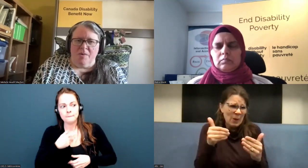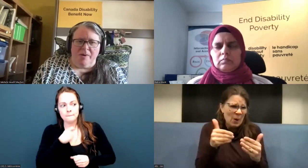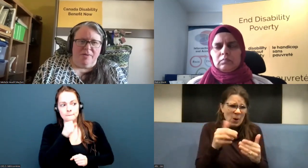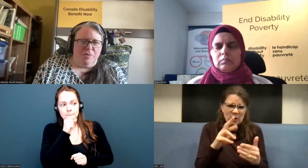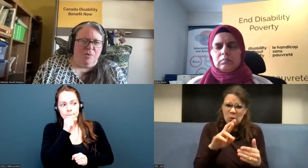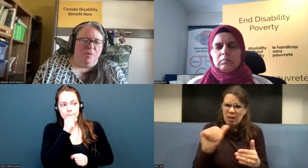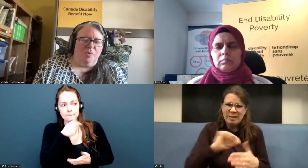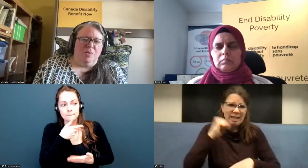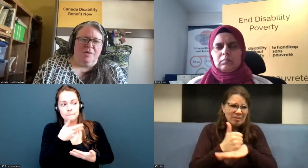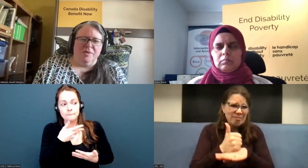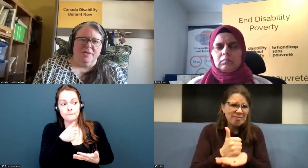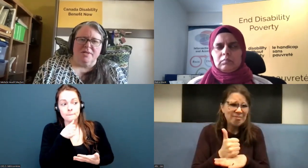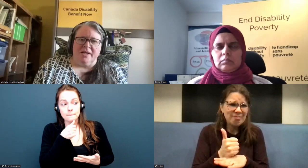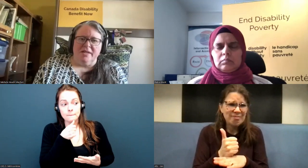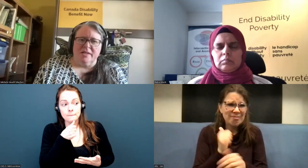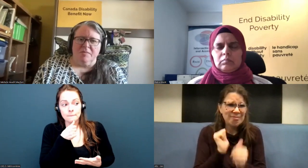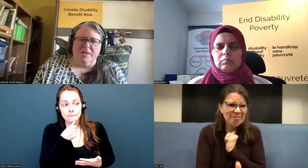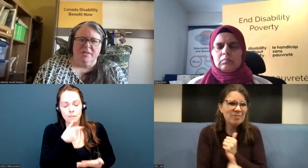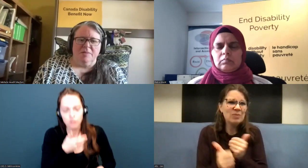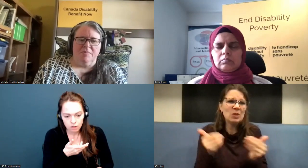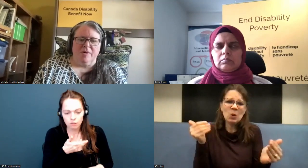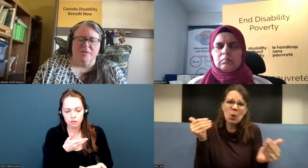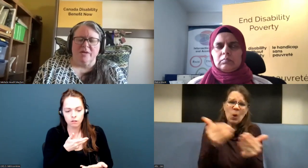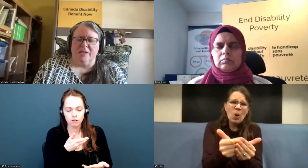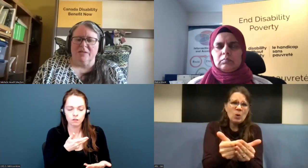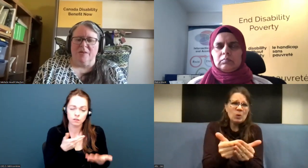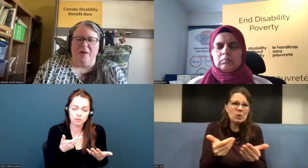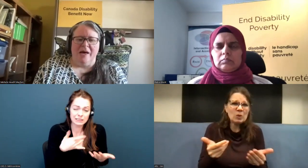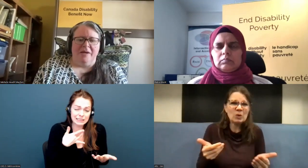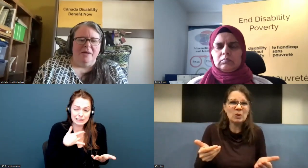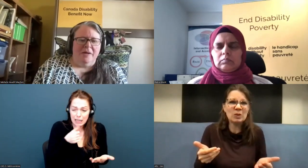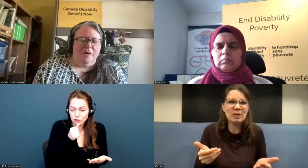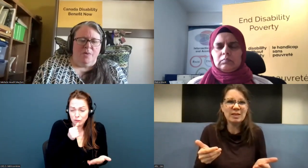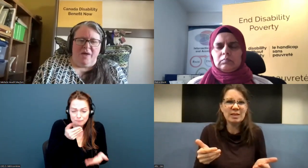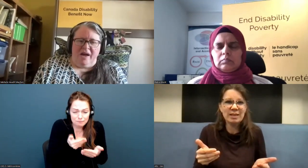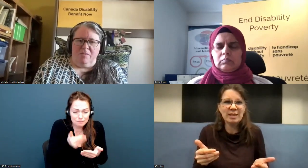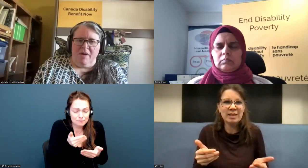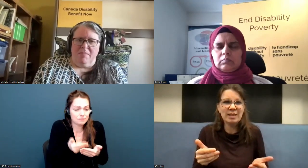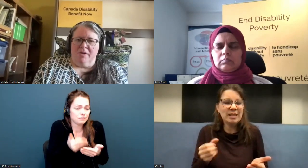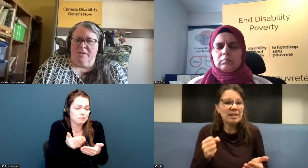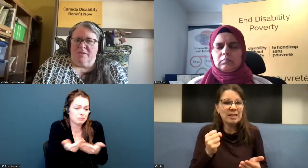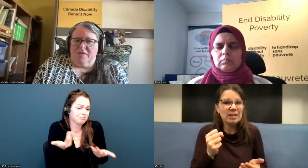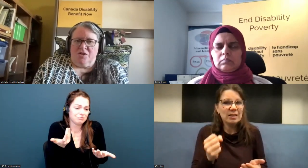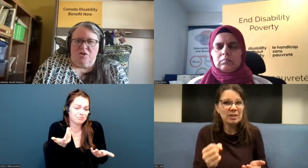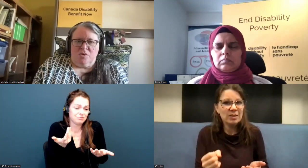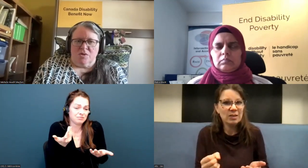PARTWAY THROUGH THE SENATE'S COMMITTEE PROCESS AND THEN THEIR AMENDMENTS IF THEY CHOOSE TO